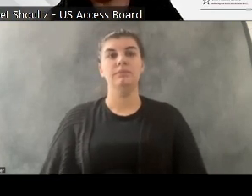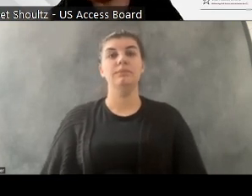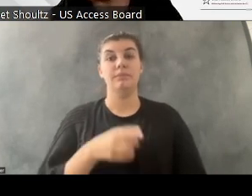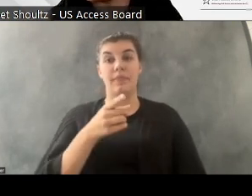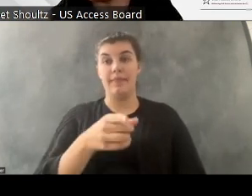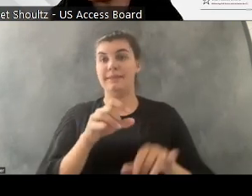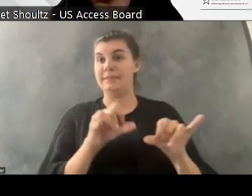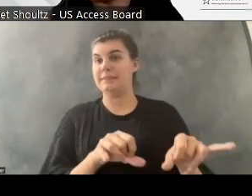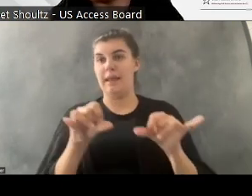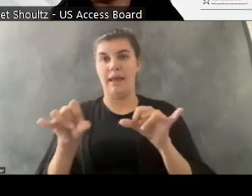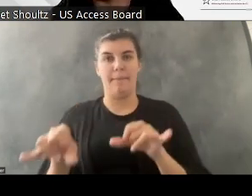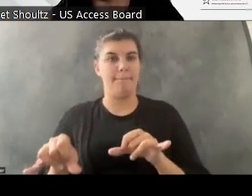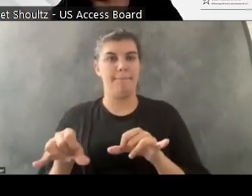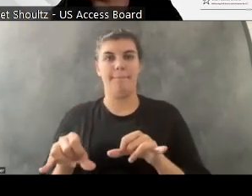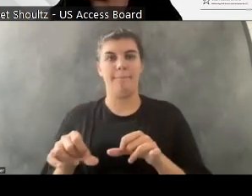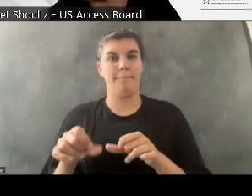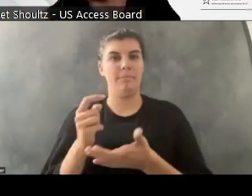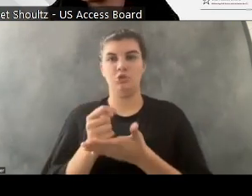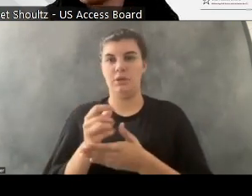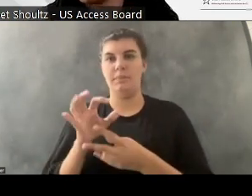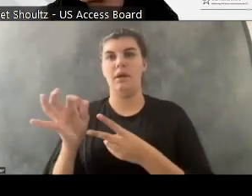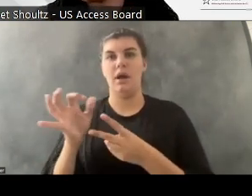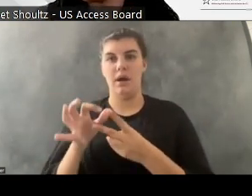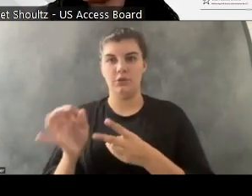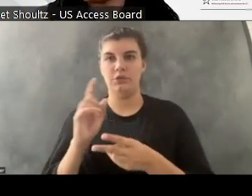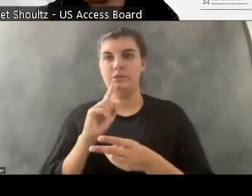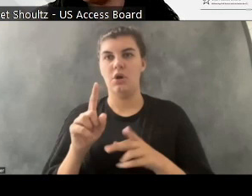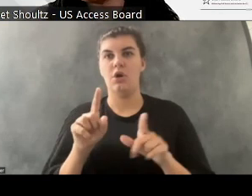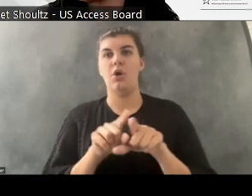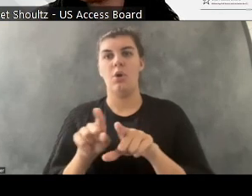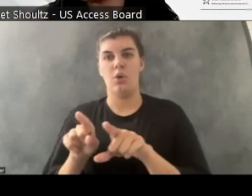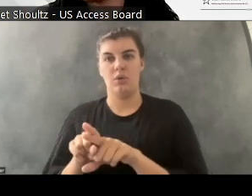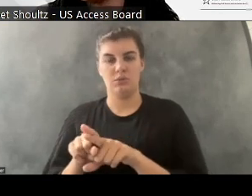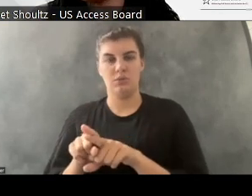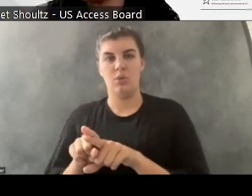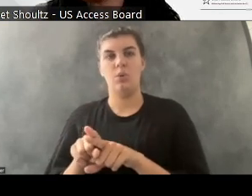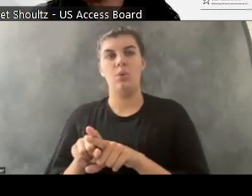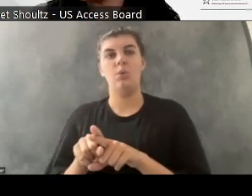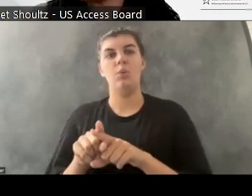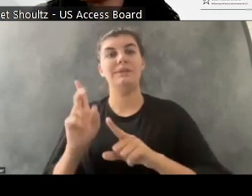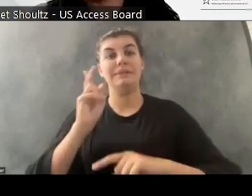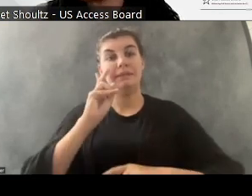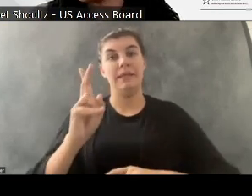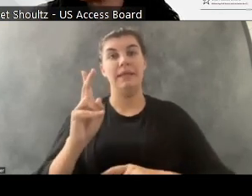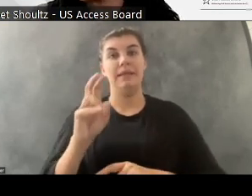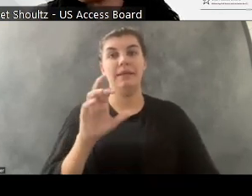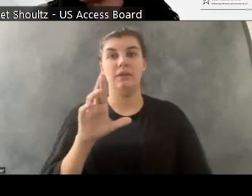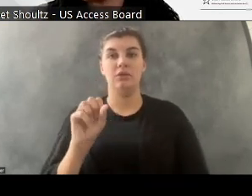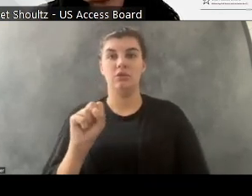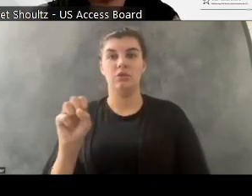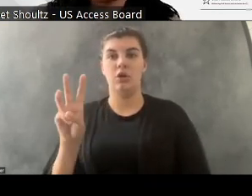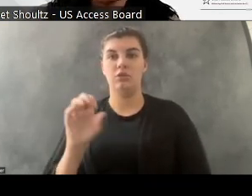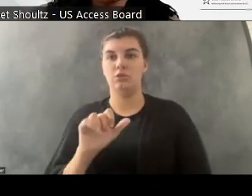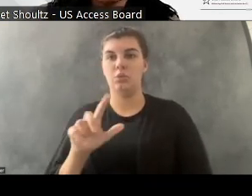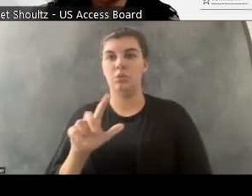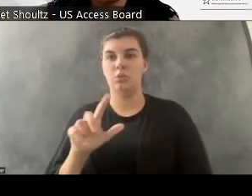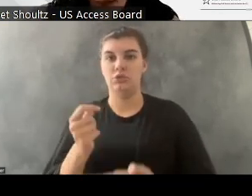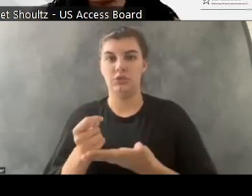This same, these same treatment options are also seen in crosswalk treatments at channelized